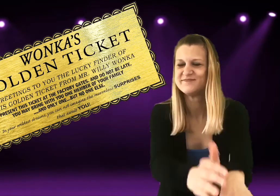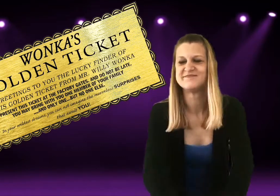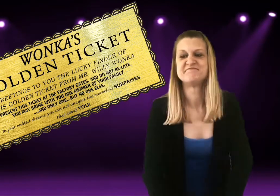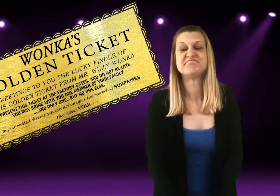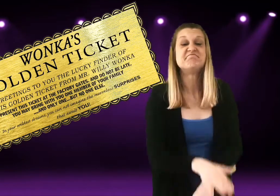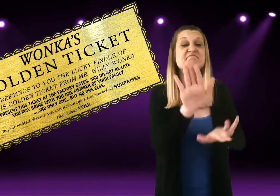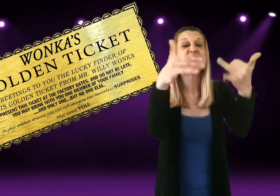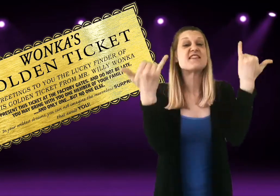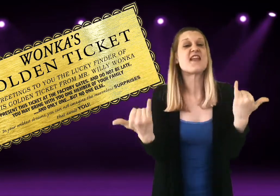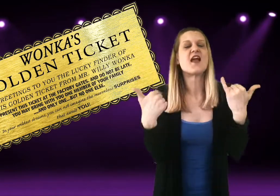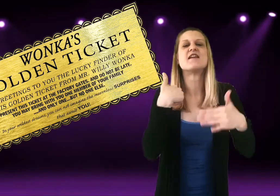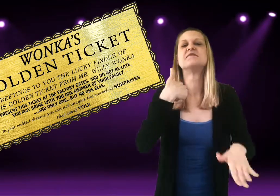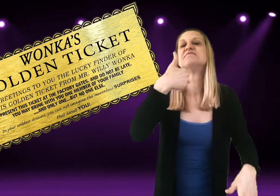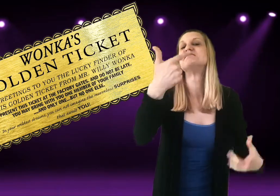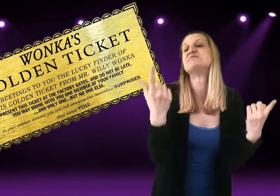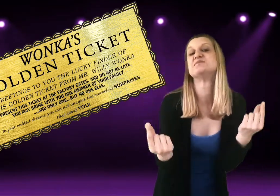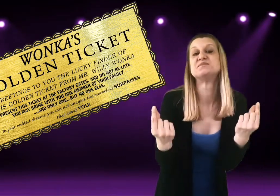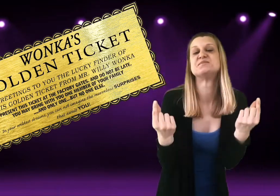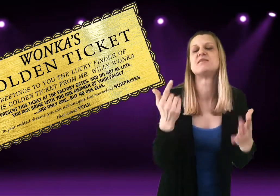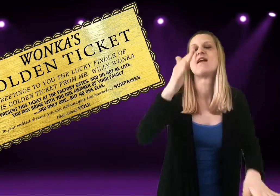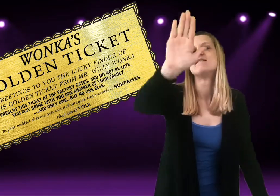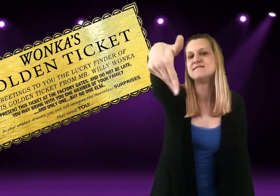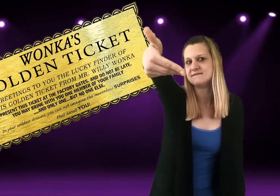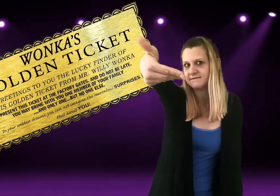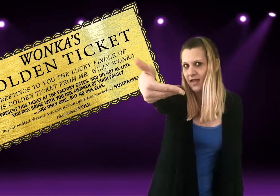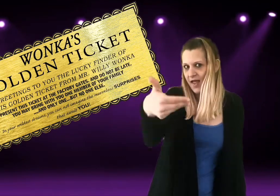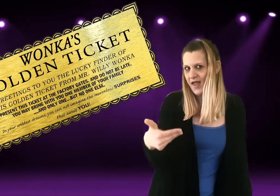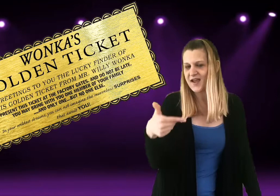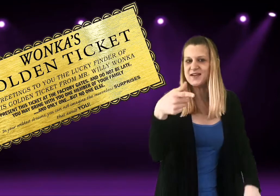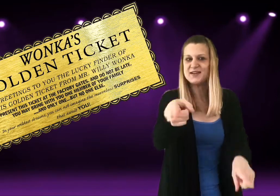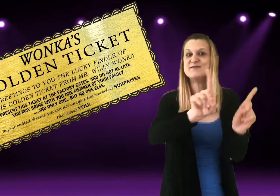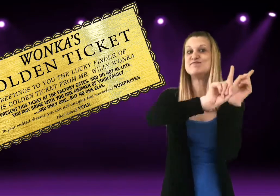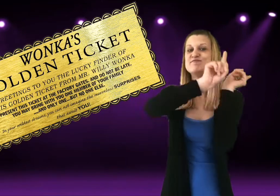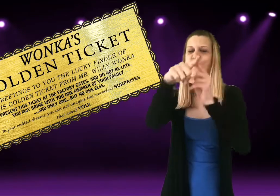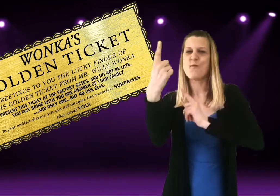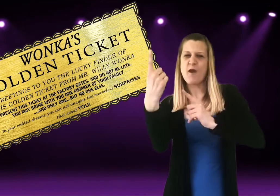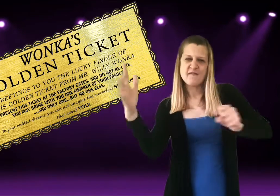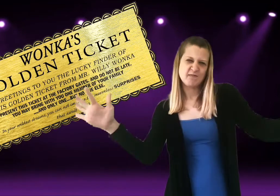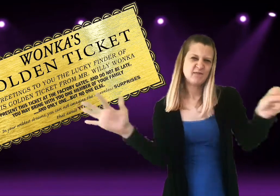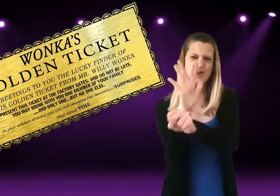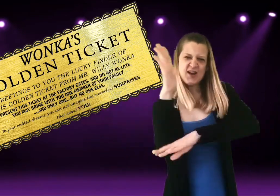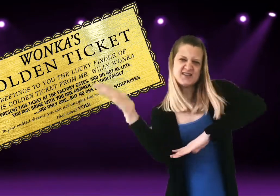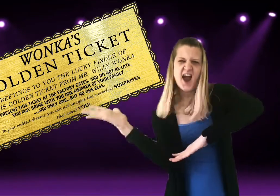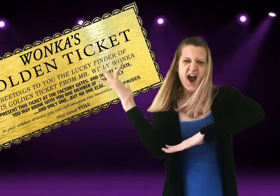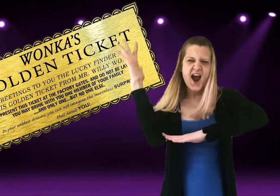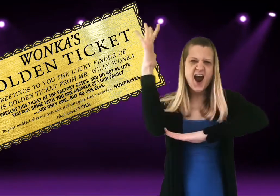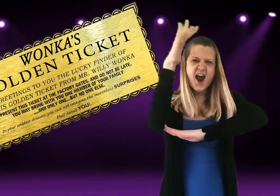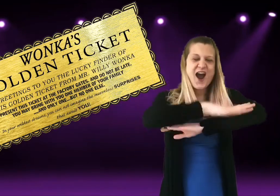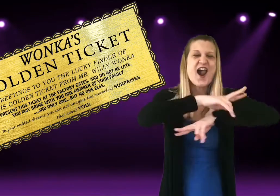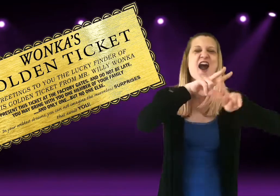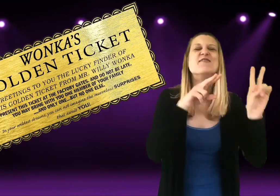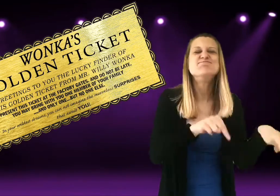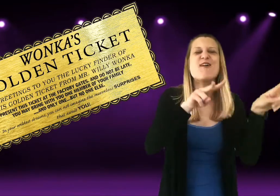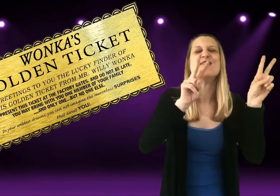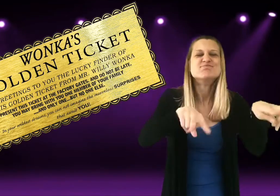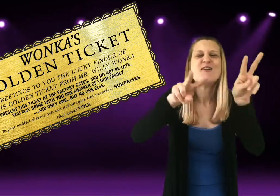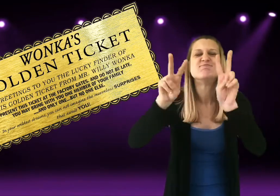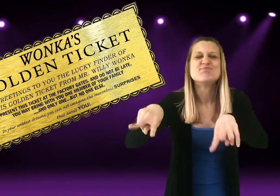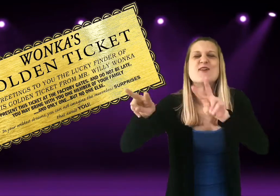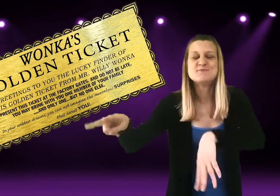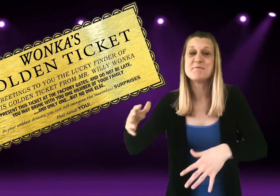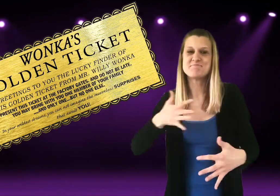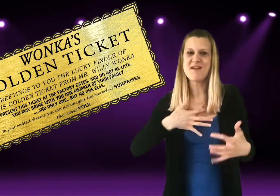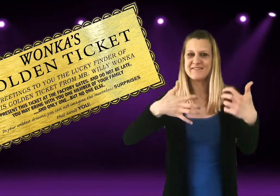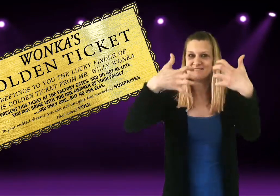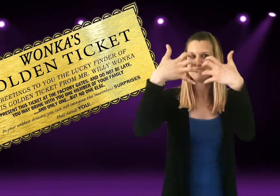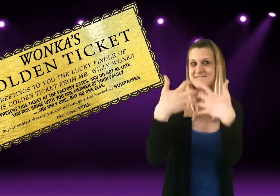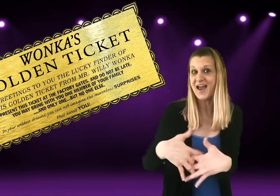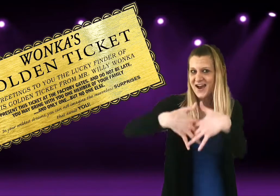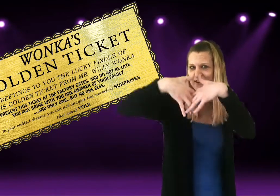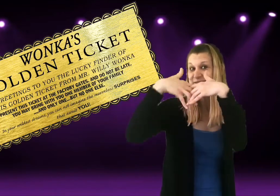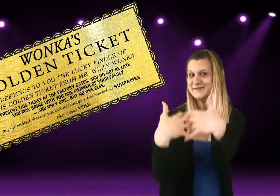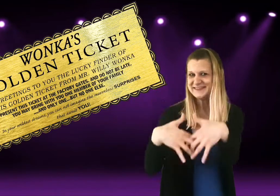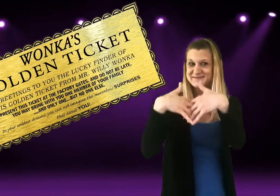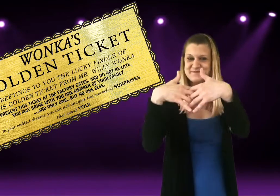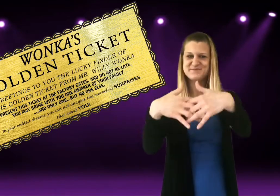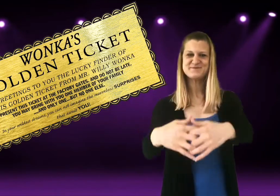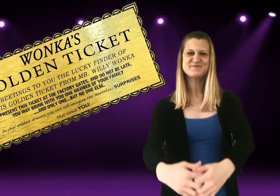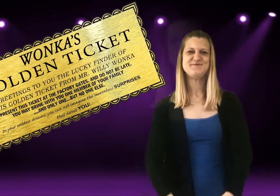For now, I do invite you to come to my factory and be my guest for one whole day.